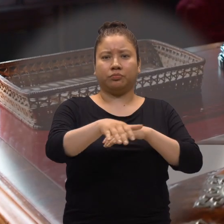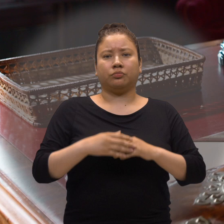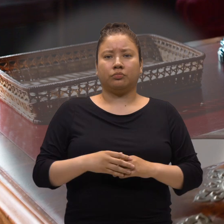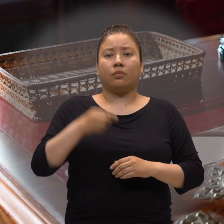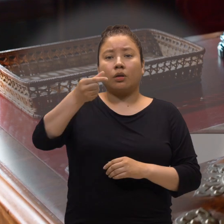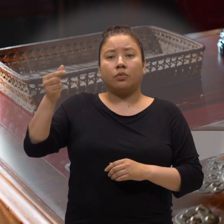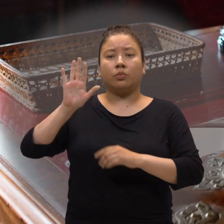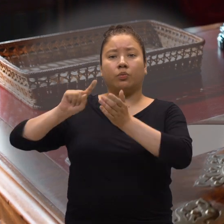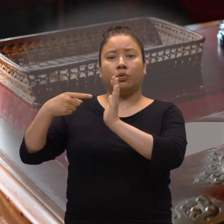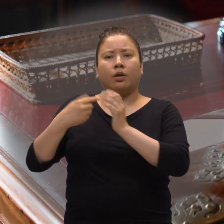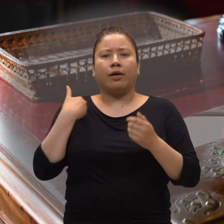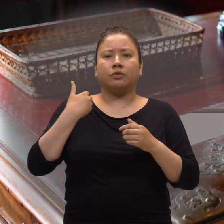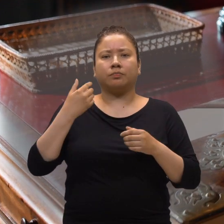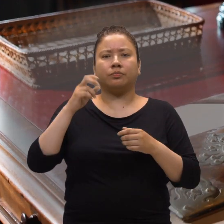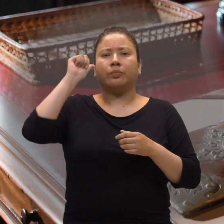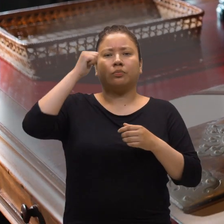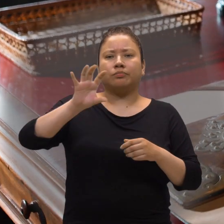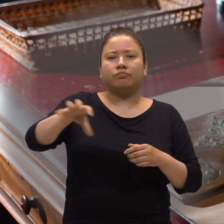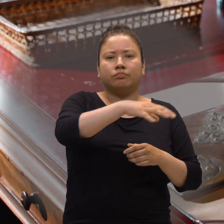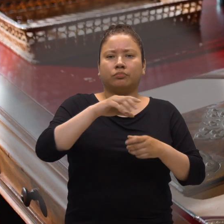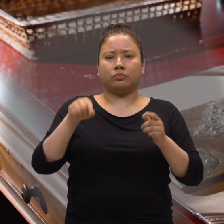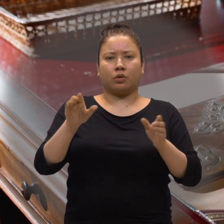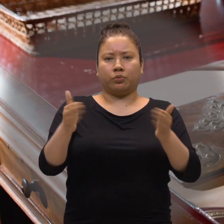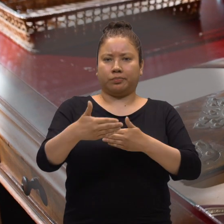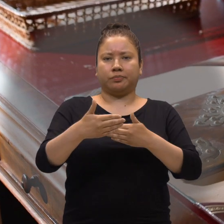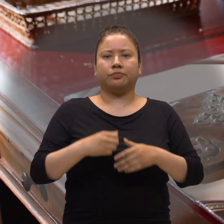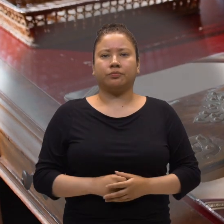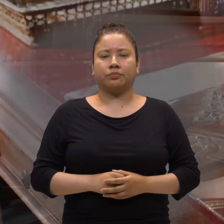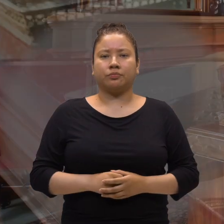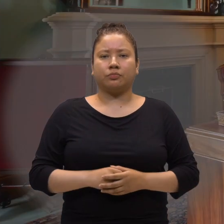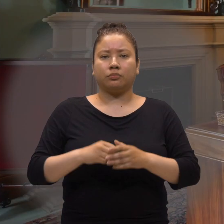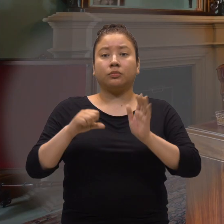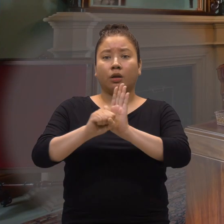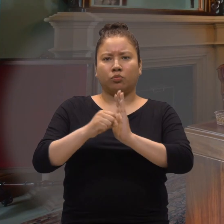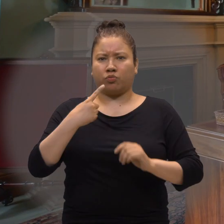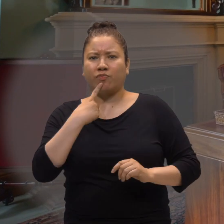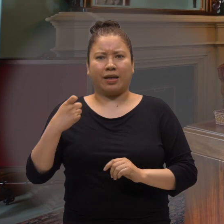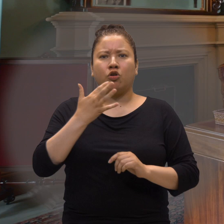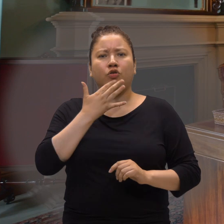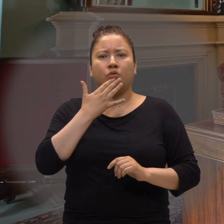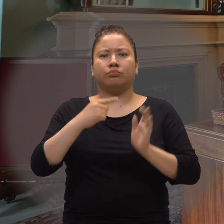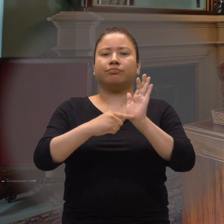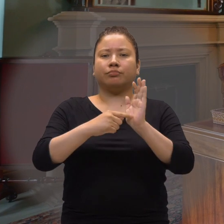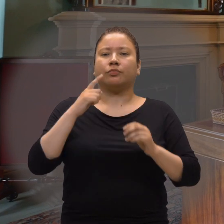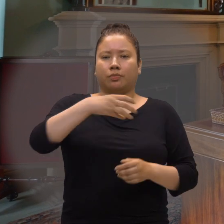There are reminders of the Governor General’s role throughout the office. The colour red, a symbol of the monarchy,